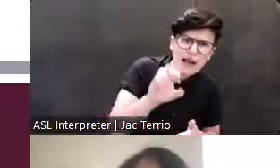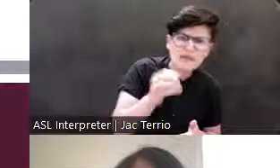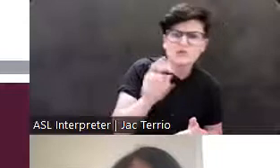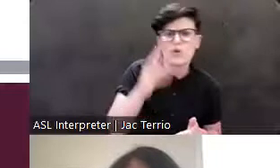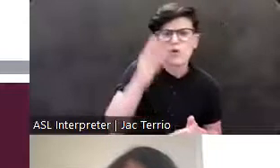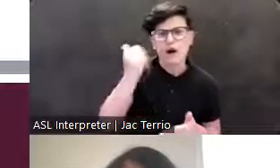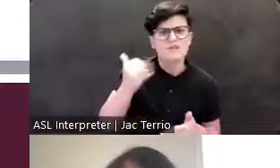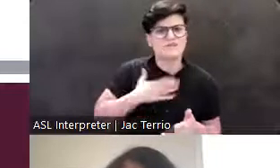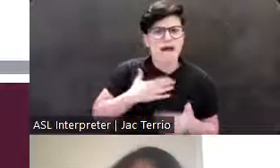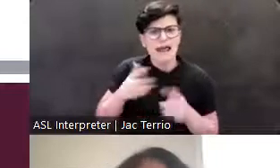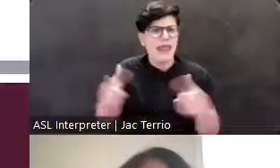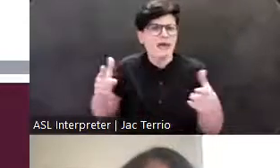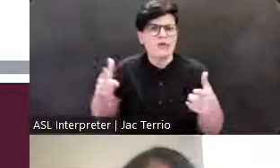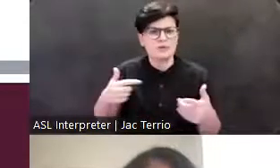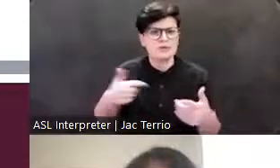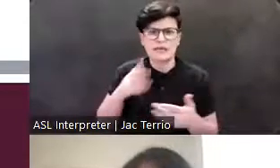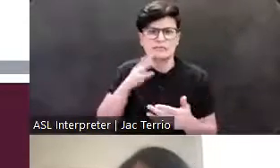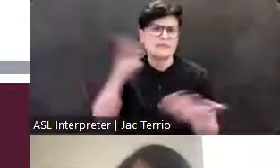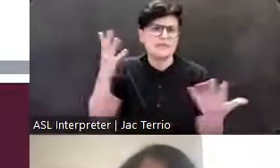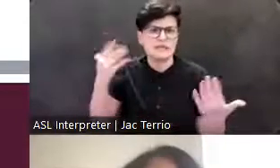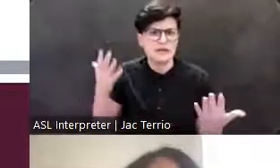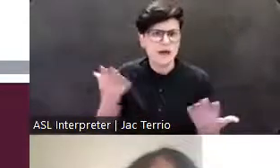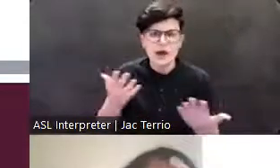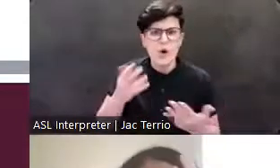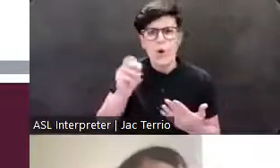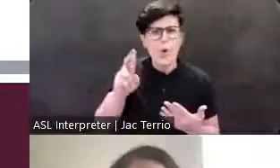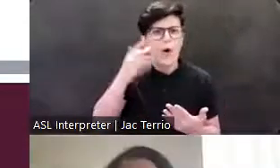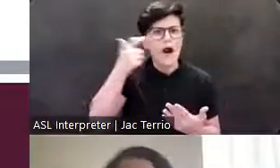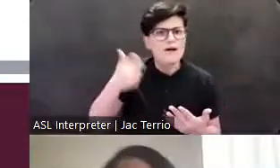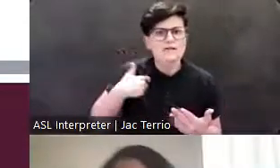Or because you have a large family.